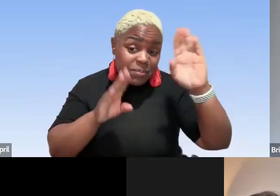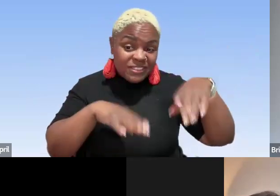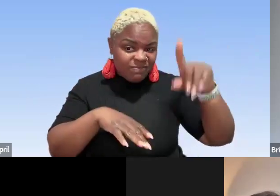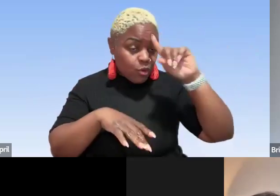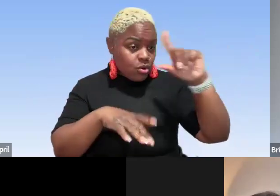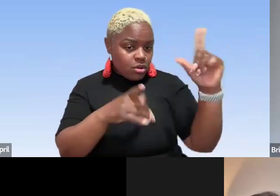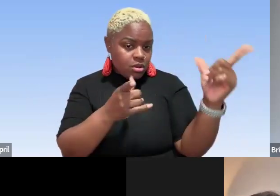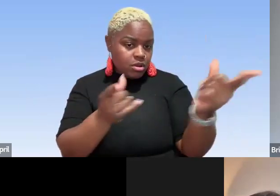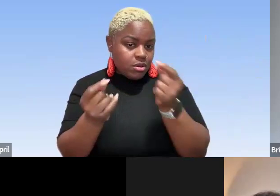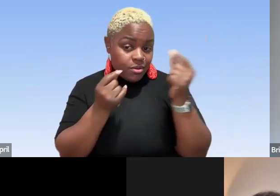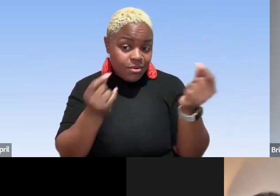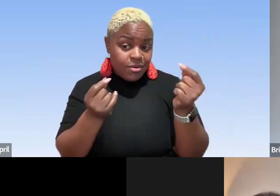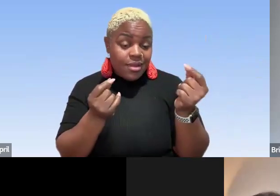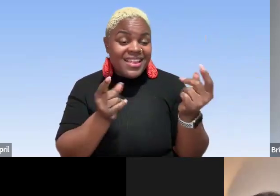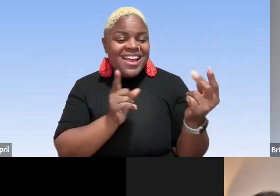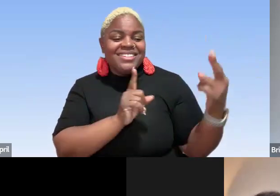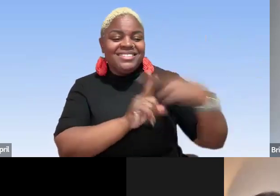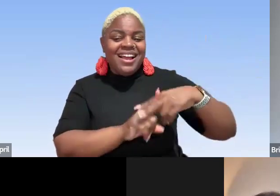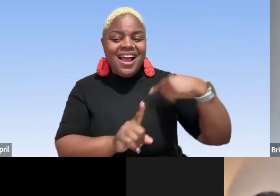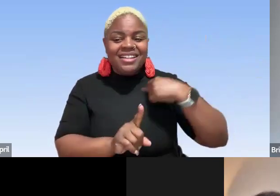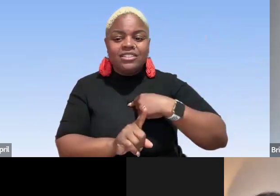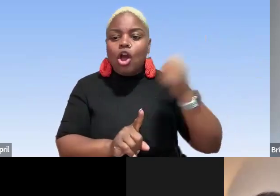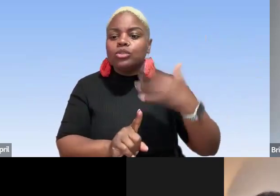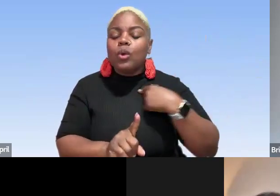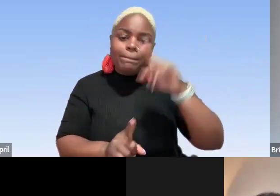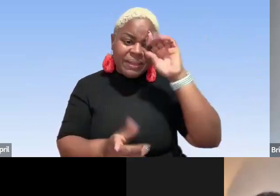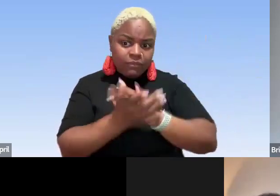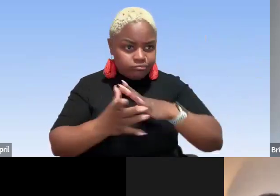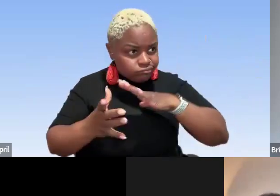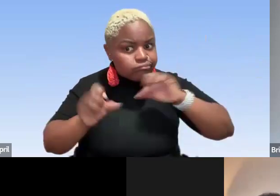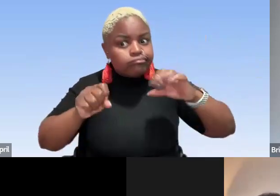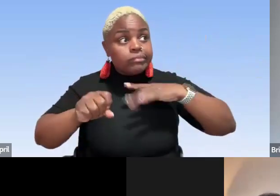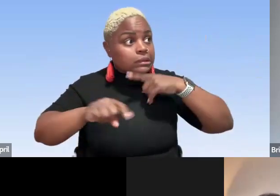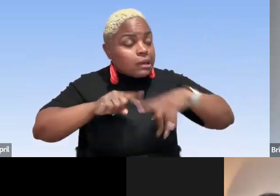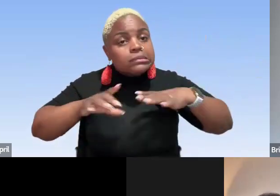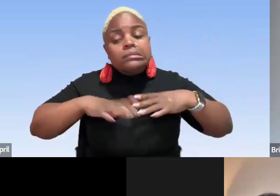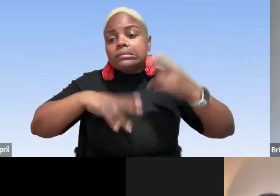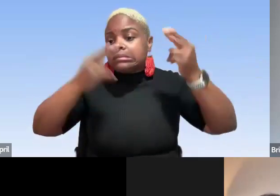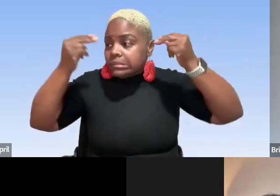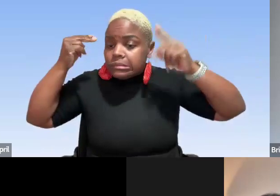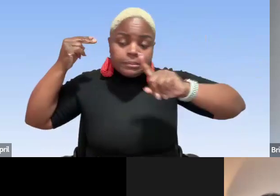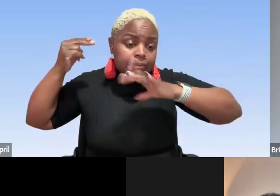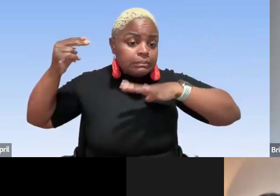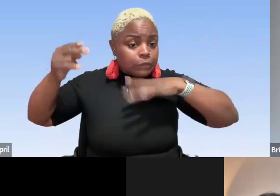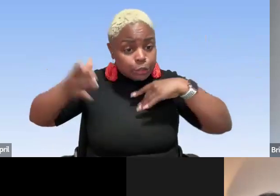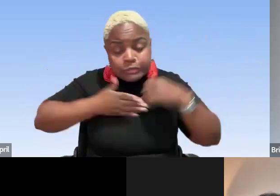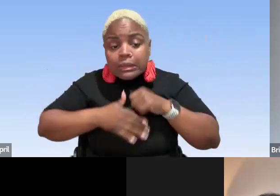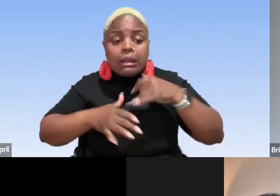making us believe that we can't, or shouldn't, or don't deserve to be part of the labor world.